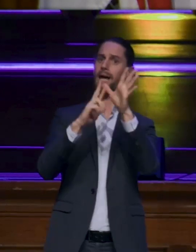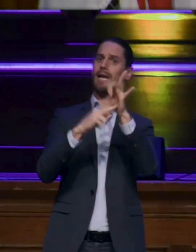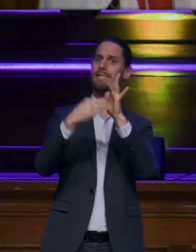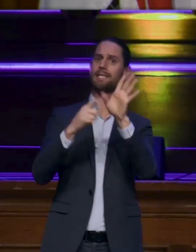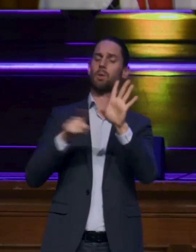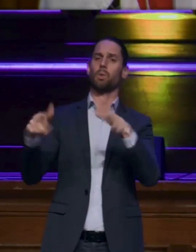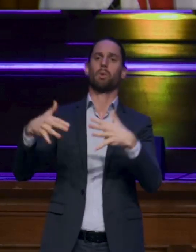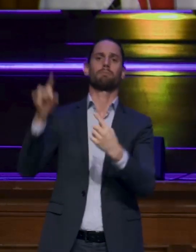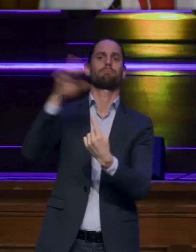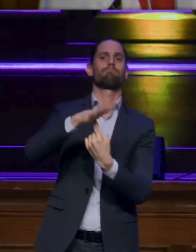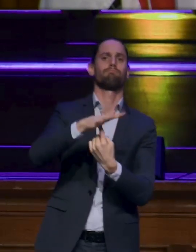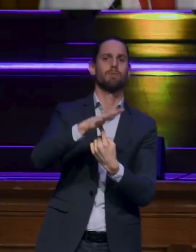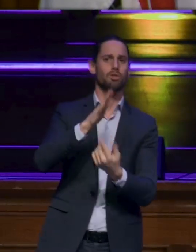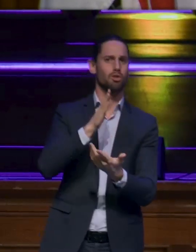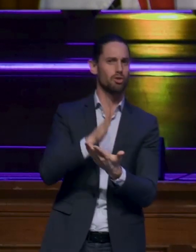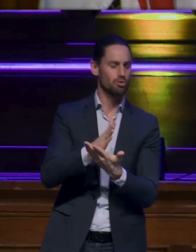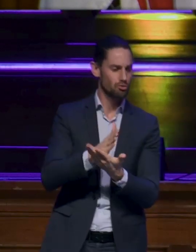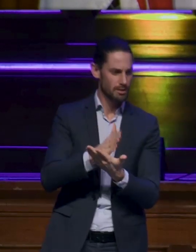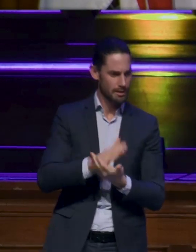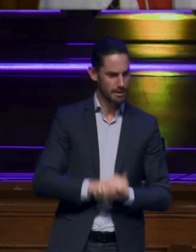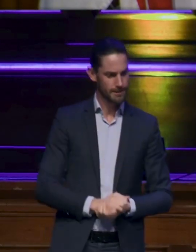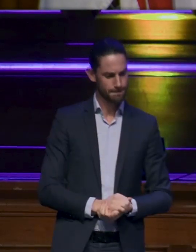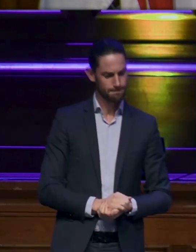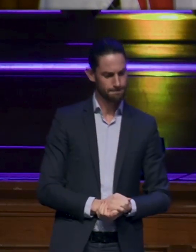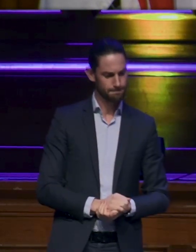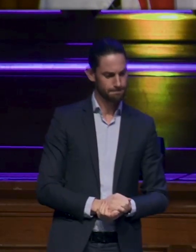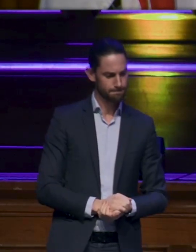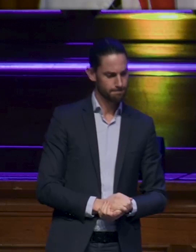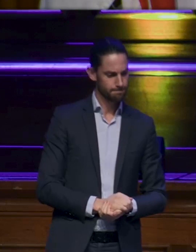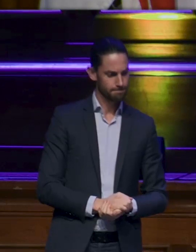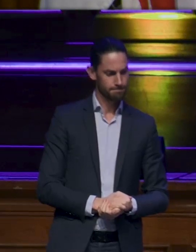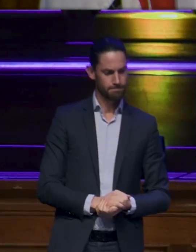you know in the way coos and the wake for instance of March 15 that there was